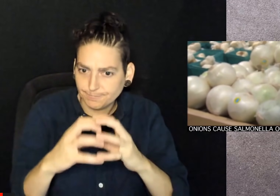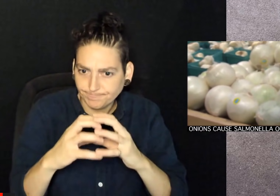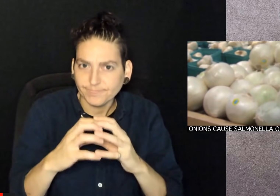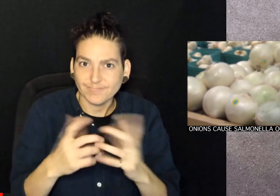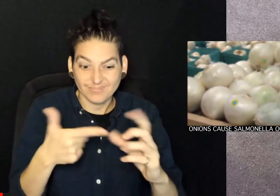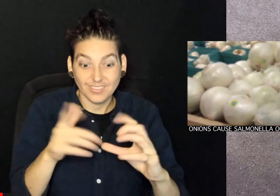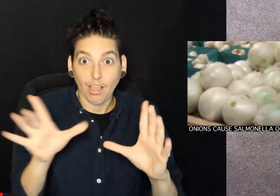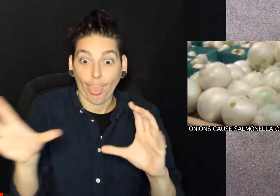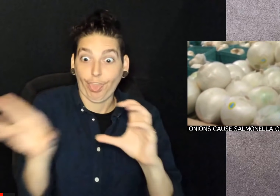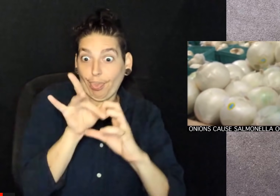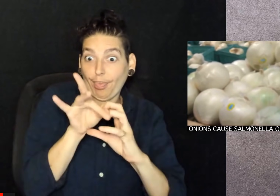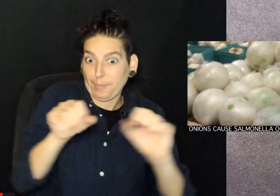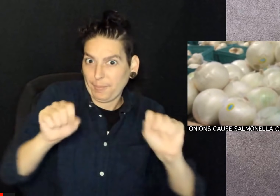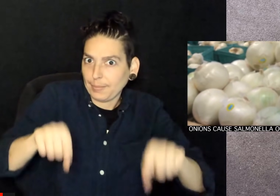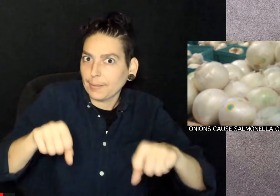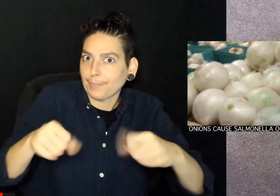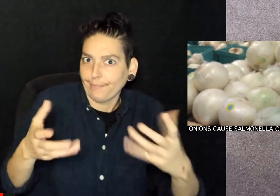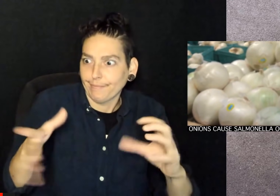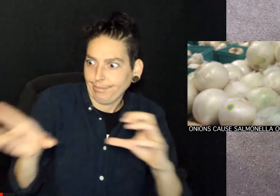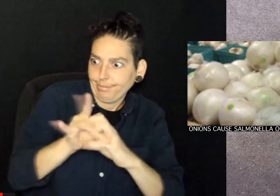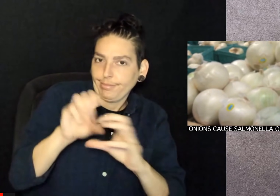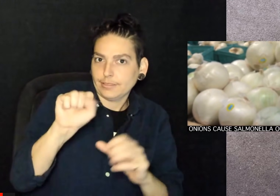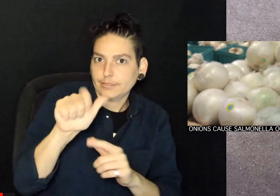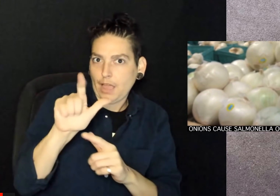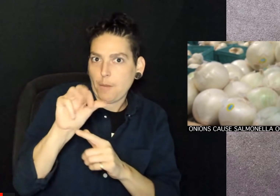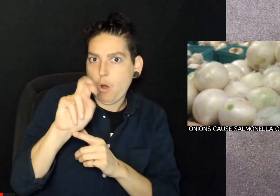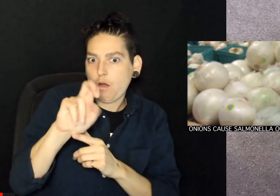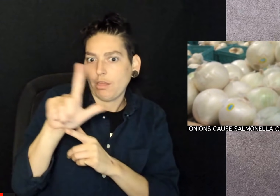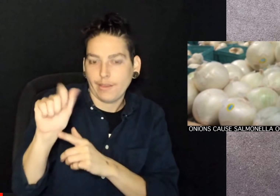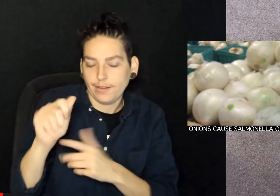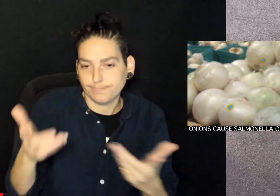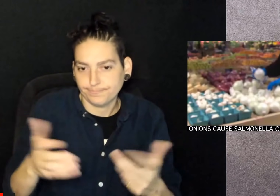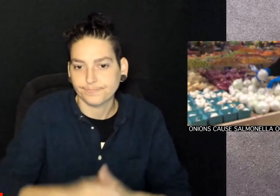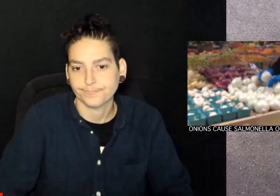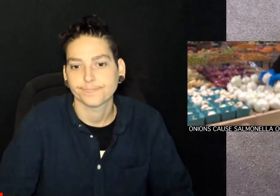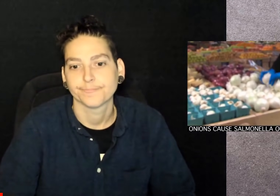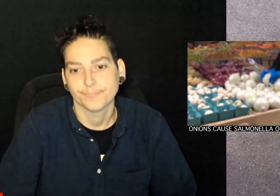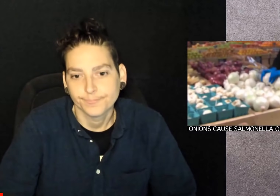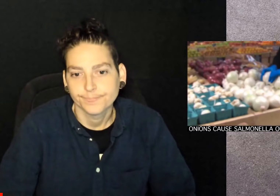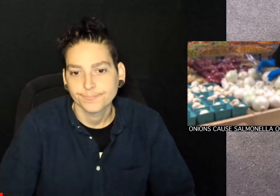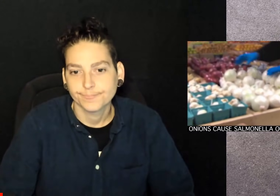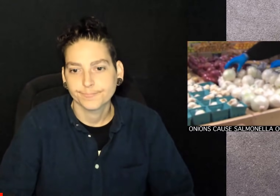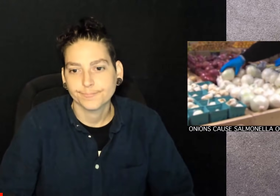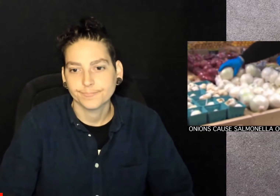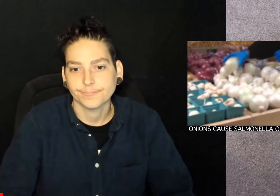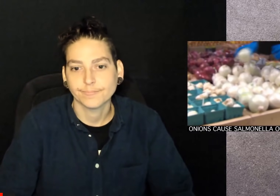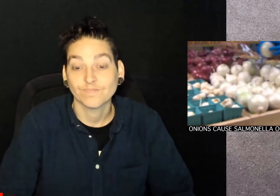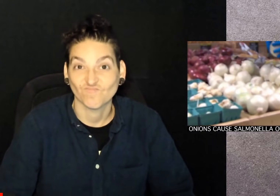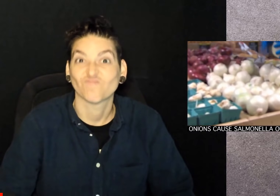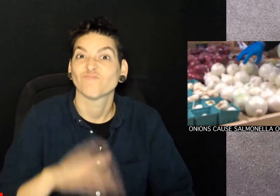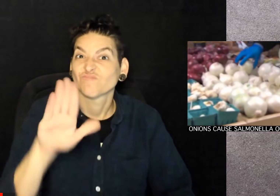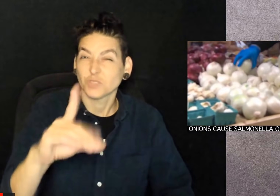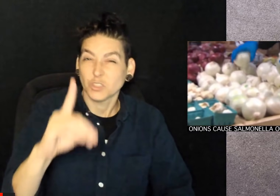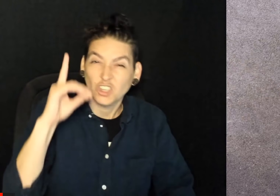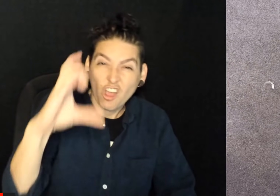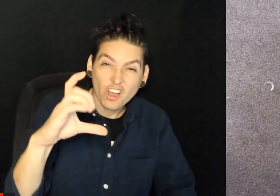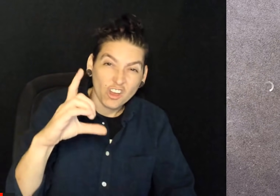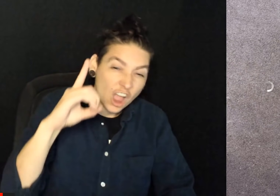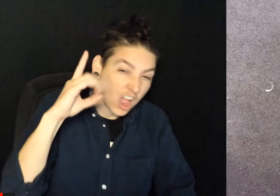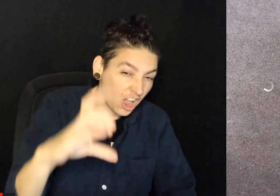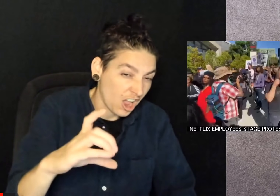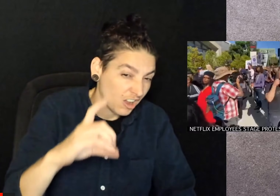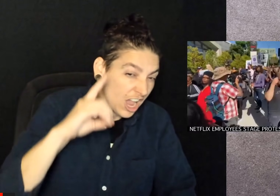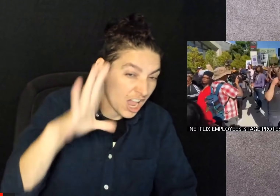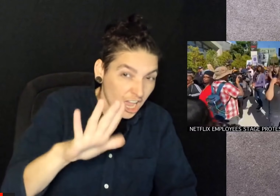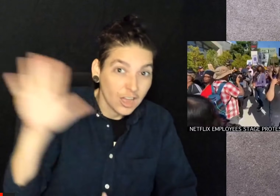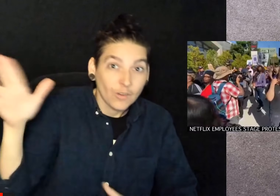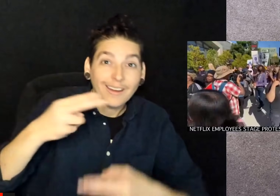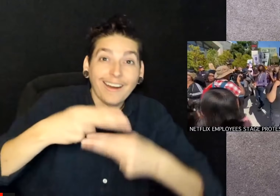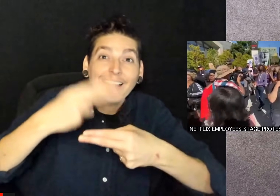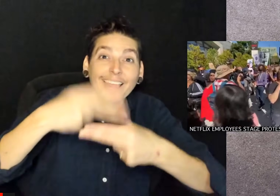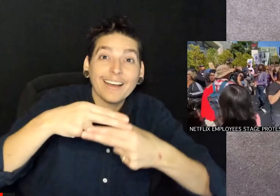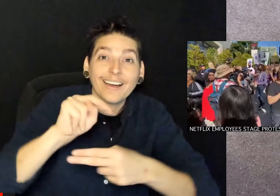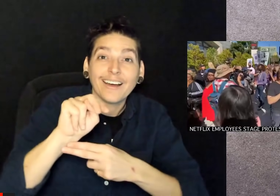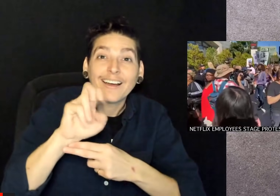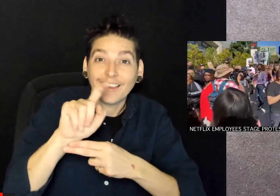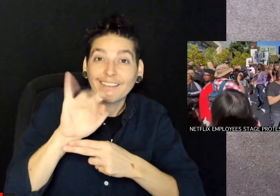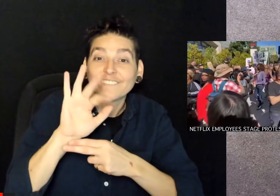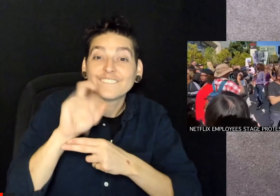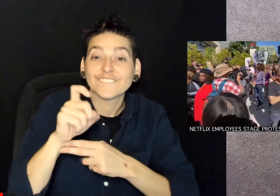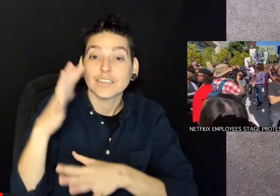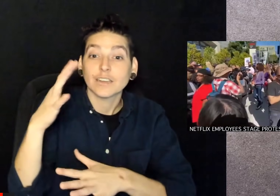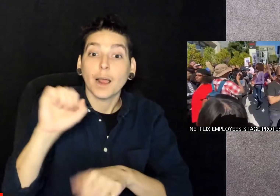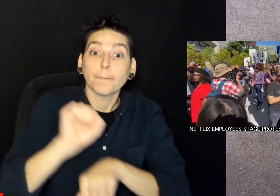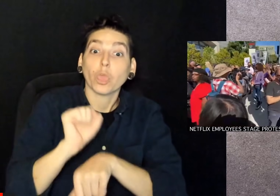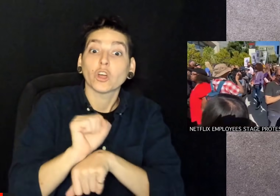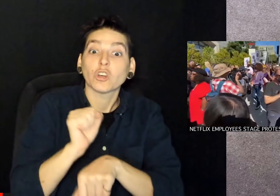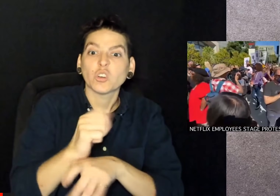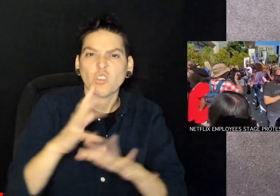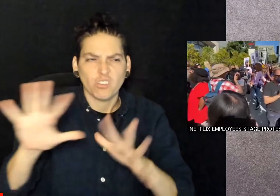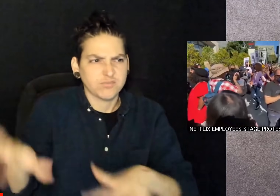and wash surfaces they may have come in contact with